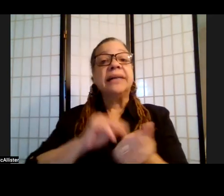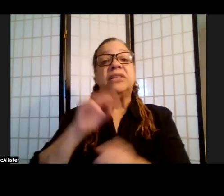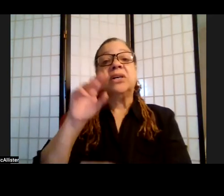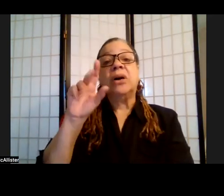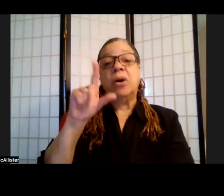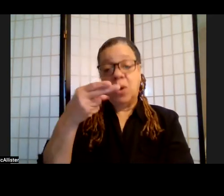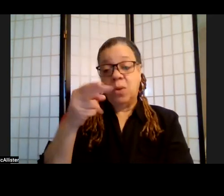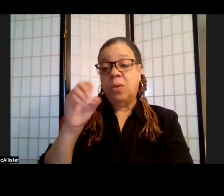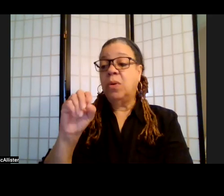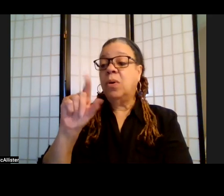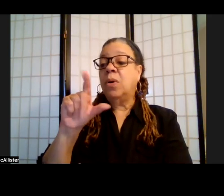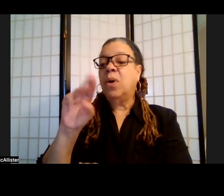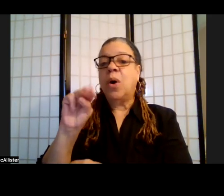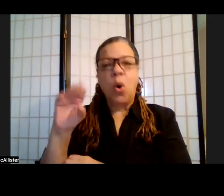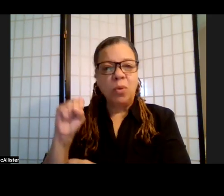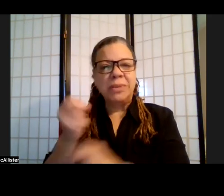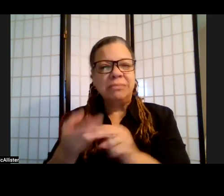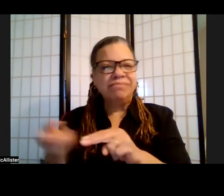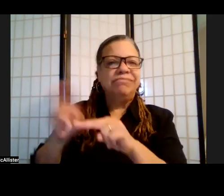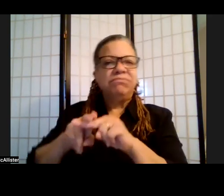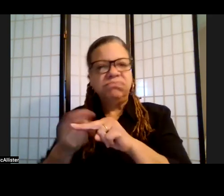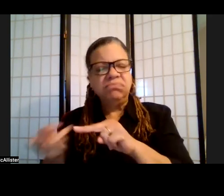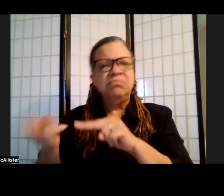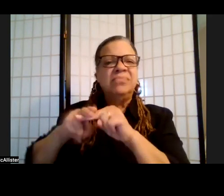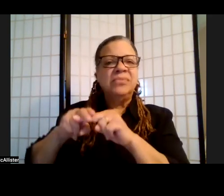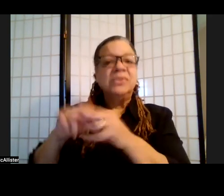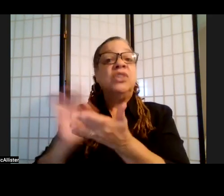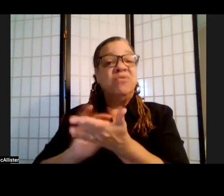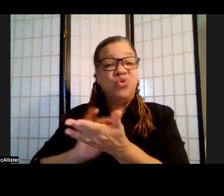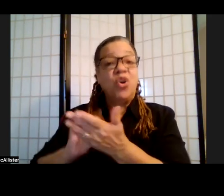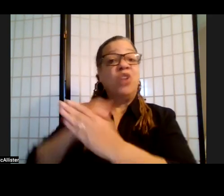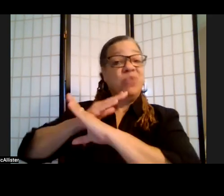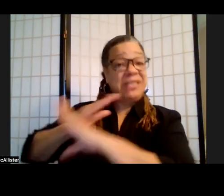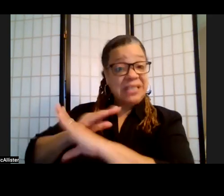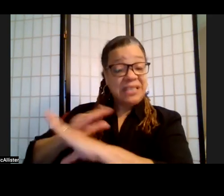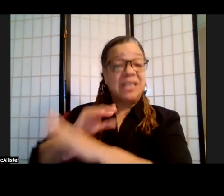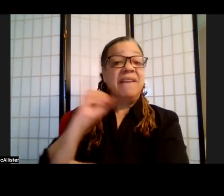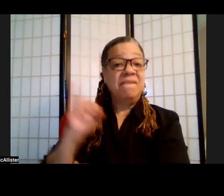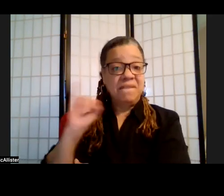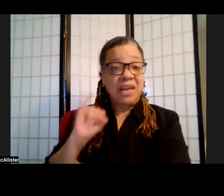challenge of mounting cases of drug resistant bacterial infections. Through his research, Holmes realized that discovering